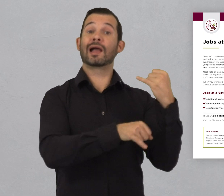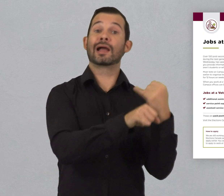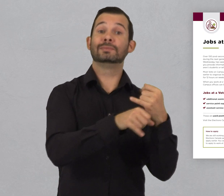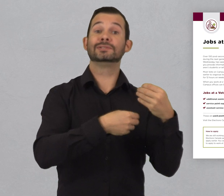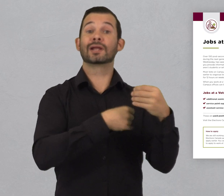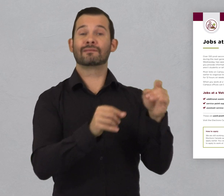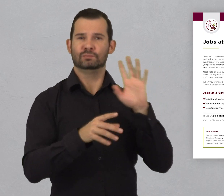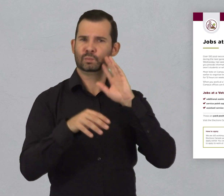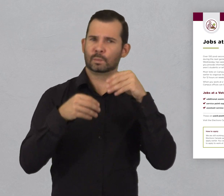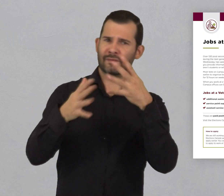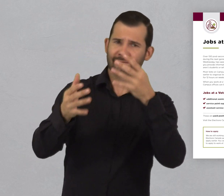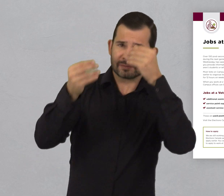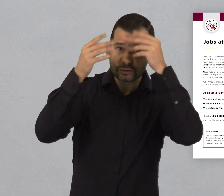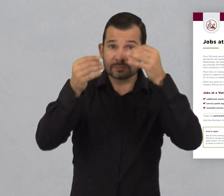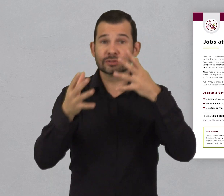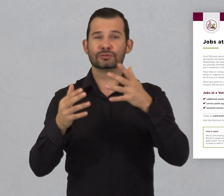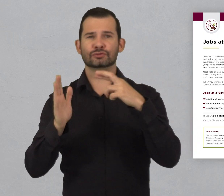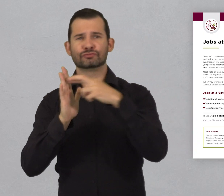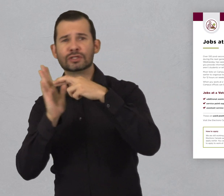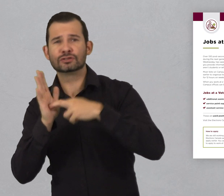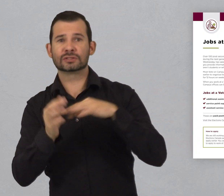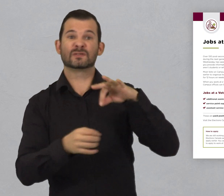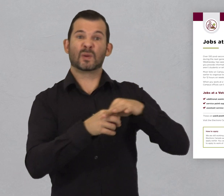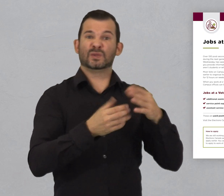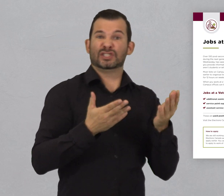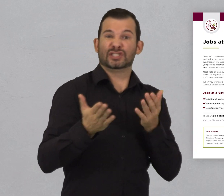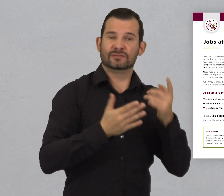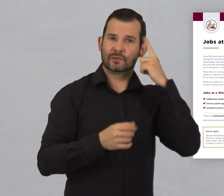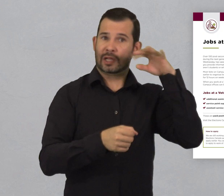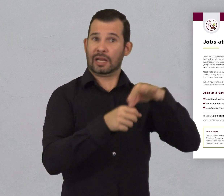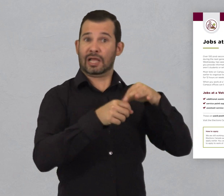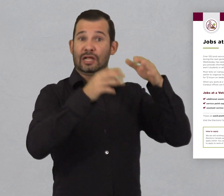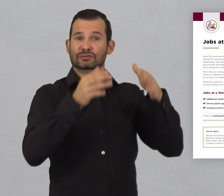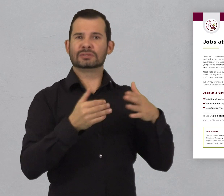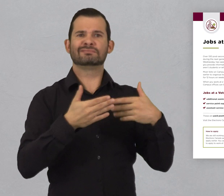you provide information, registration and voting services to electors,